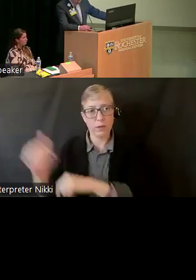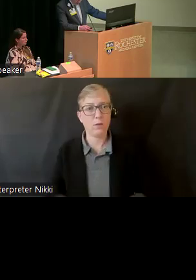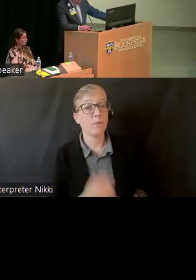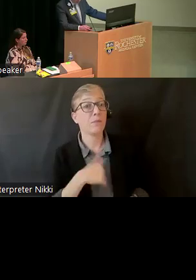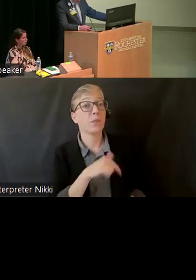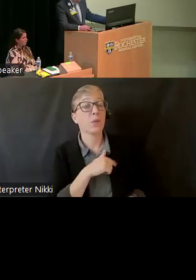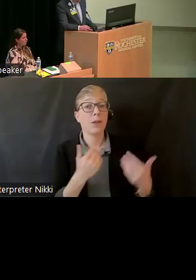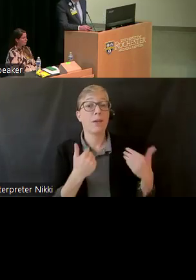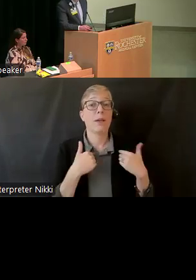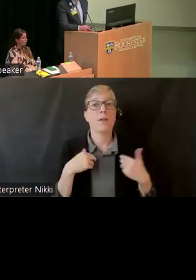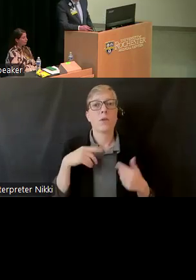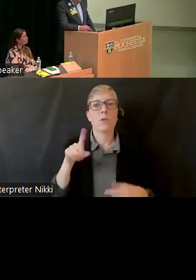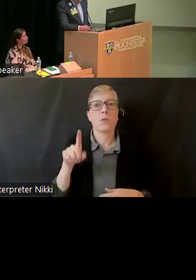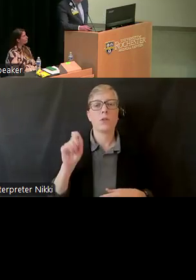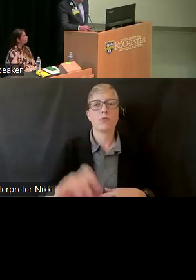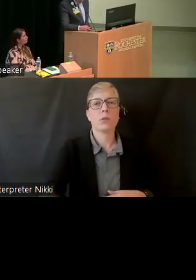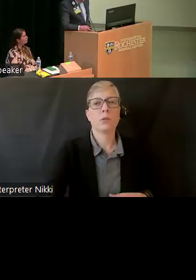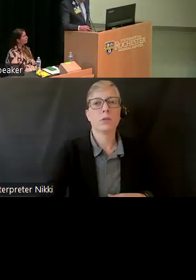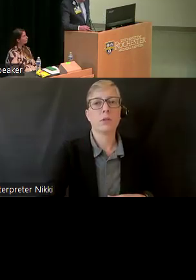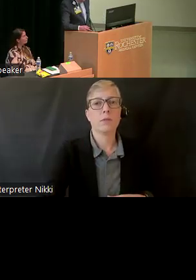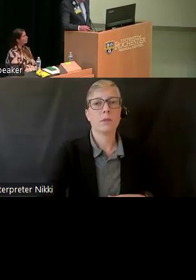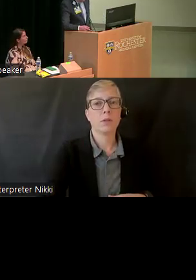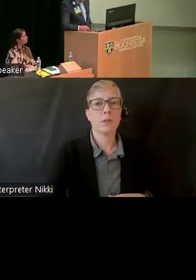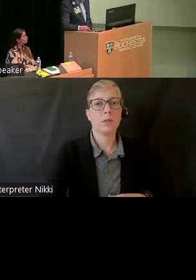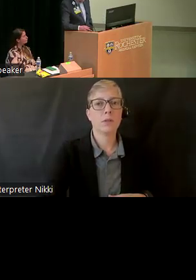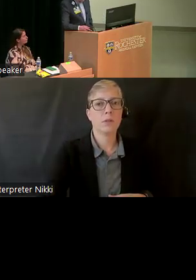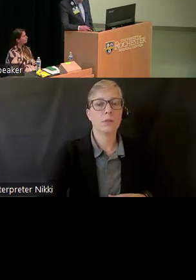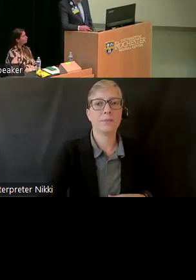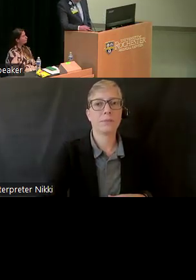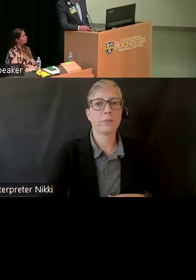about how to address well-being issues in micro environments and how to integrate well-being